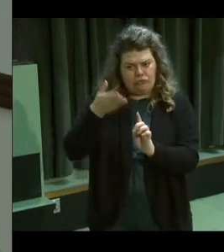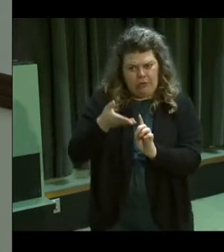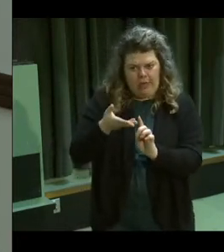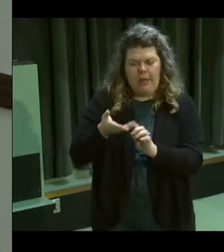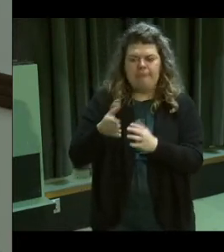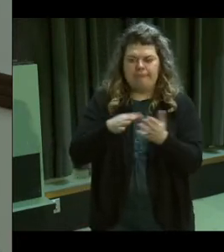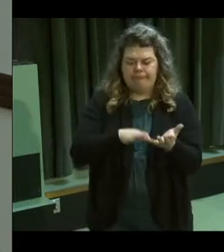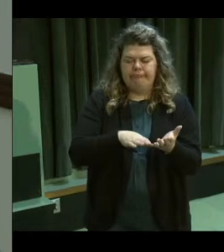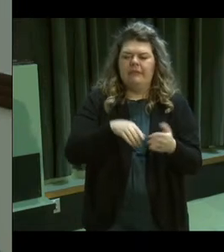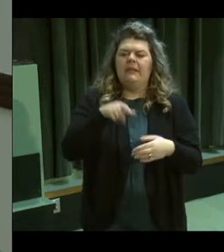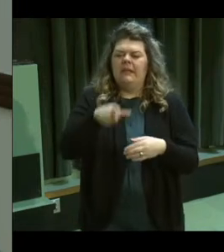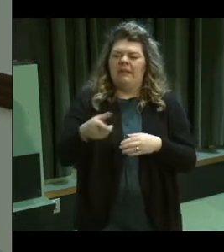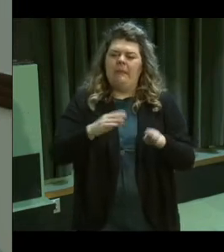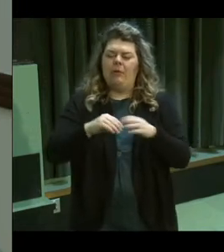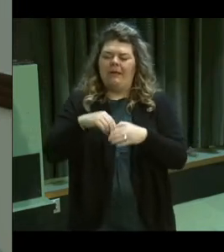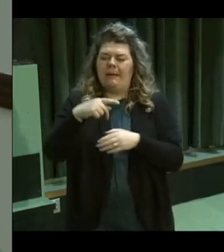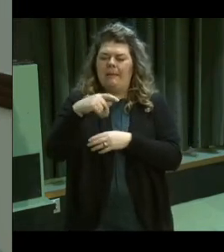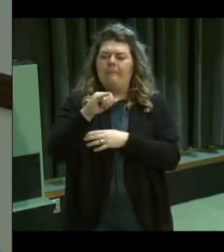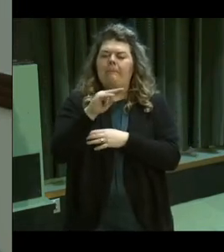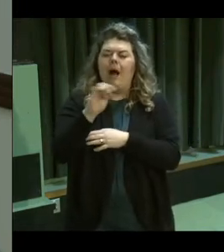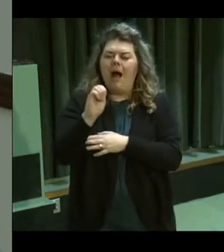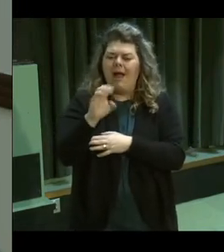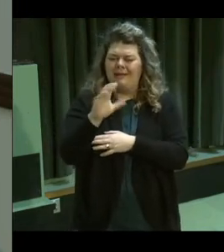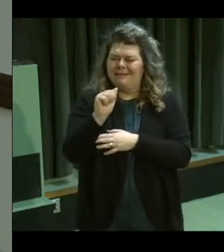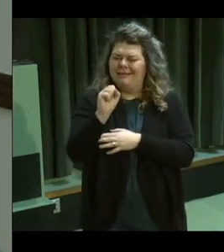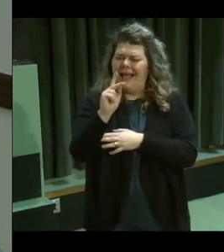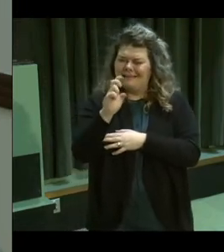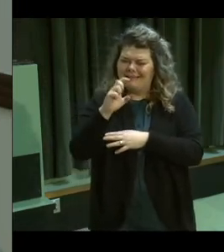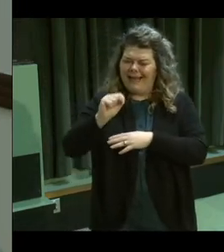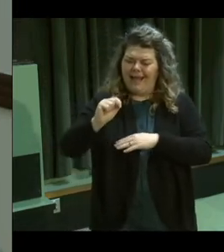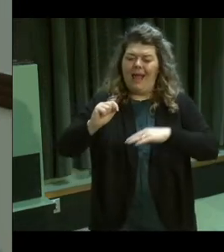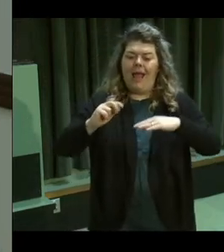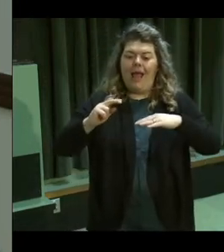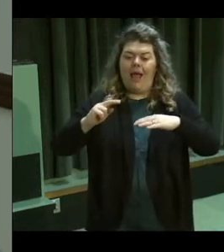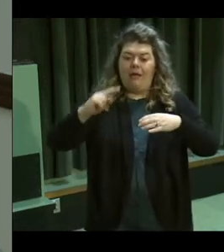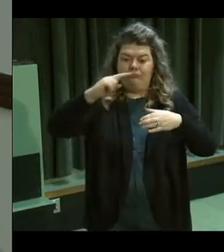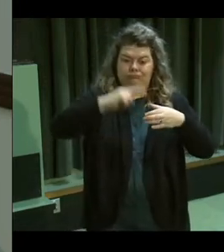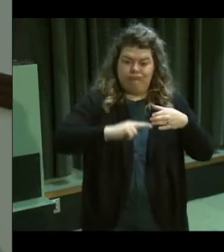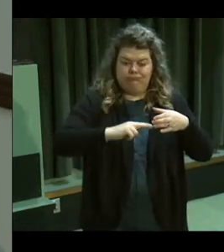as farm workers are in a simple